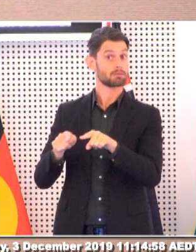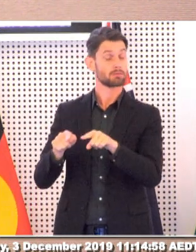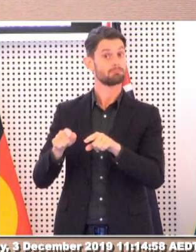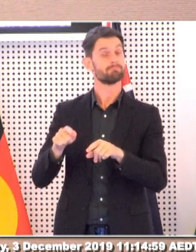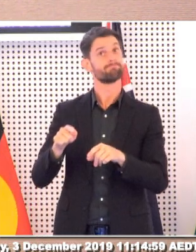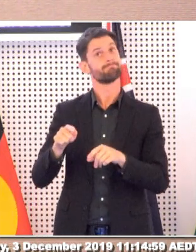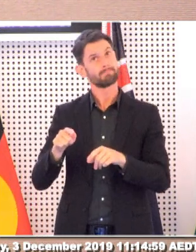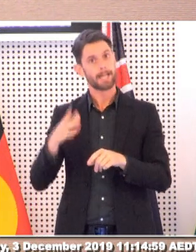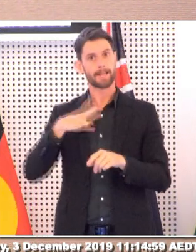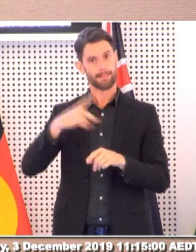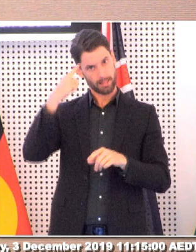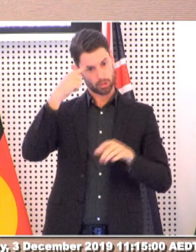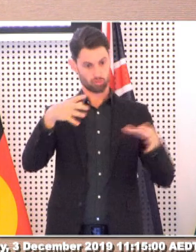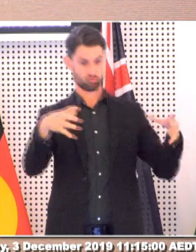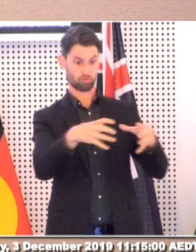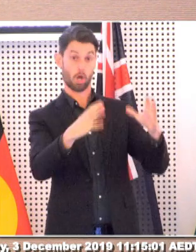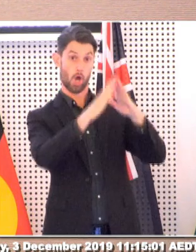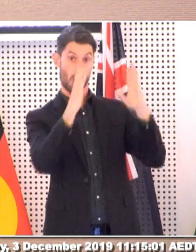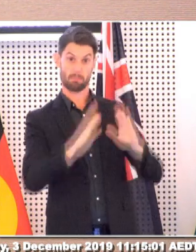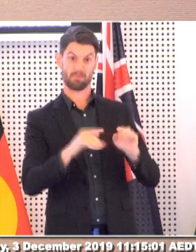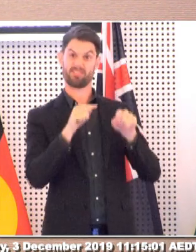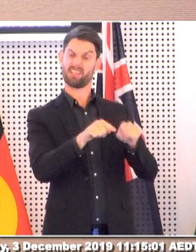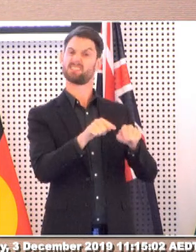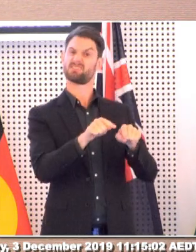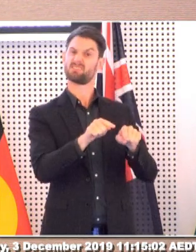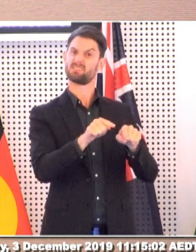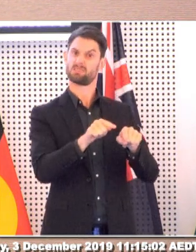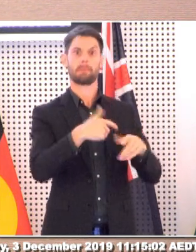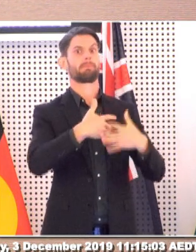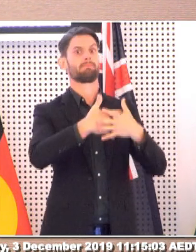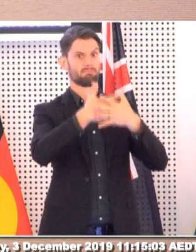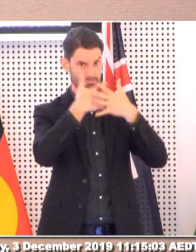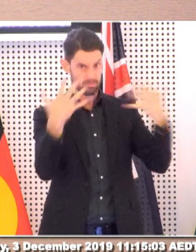To me these things go hand in hand, in part because that’s the nature of the